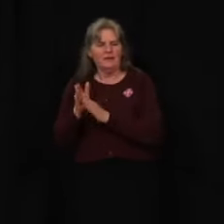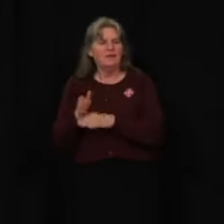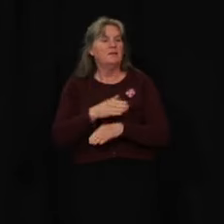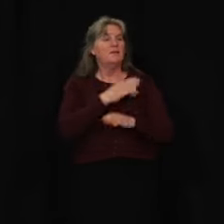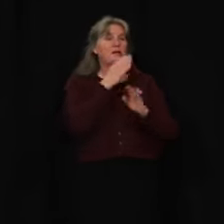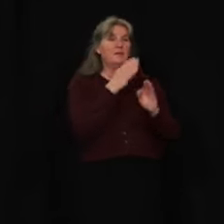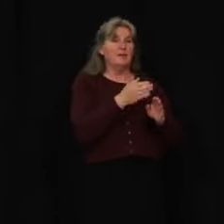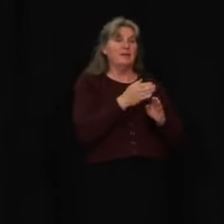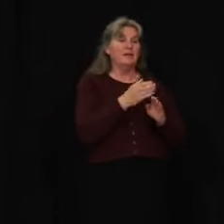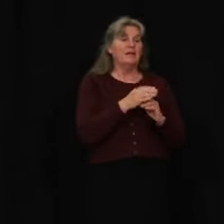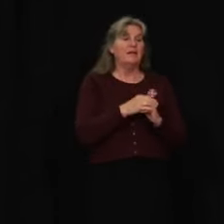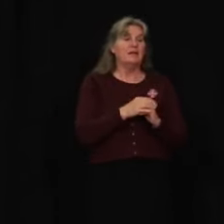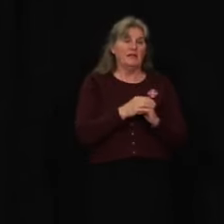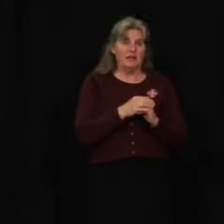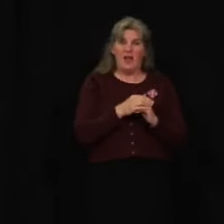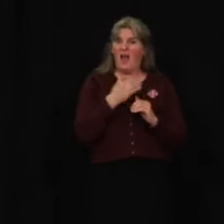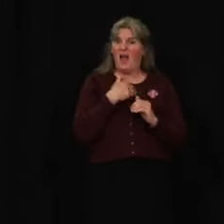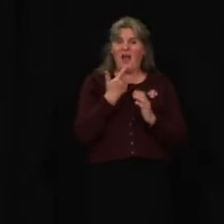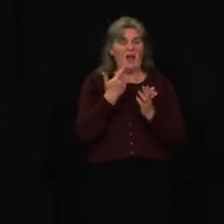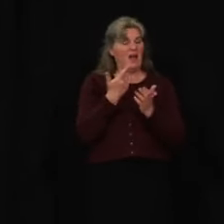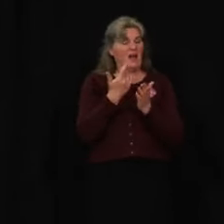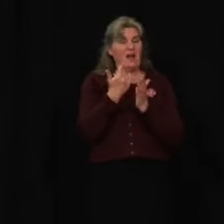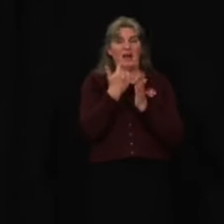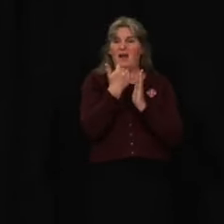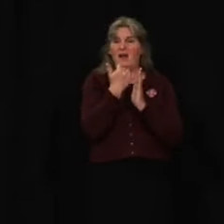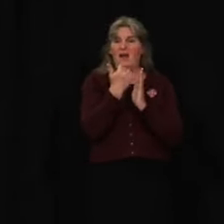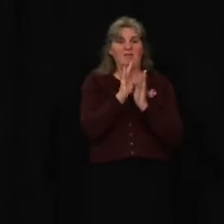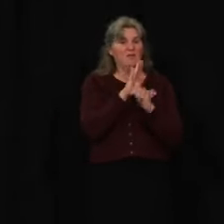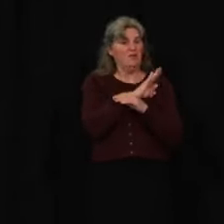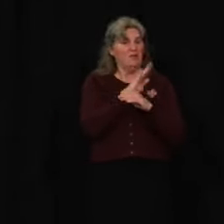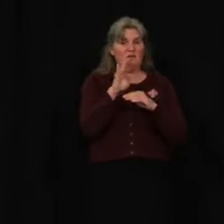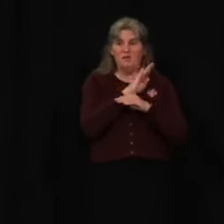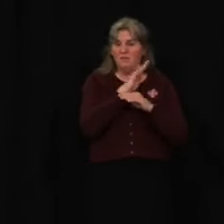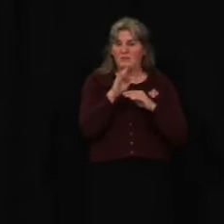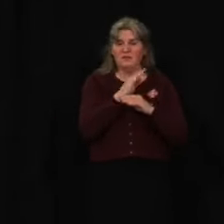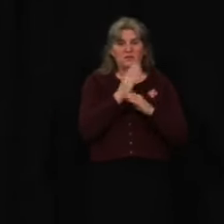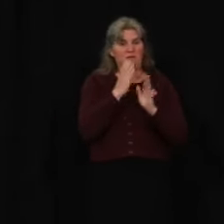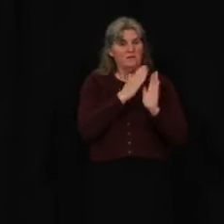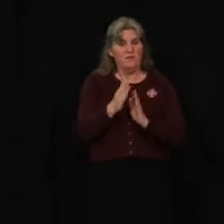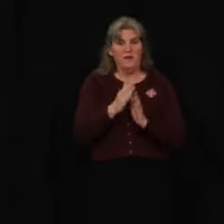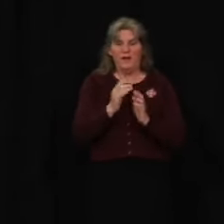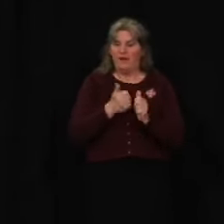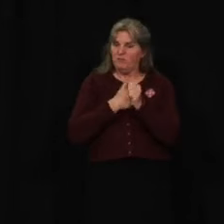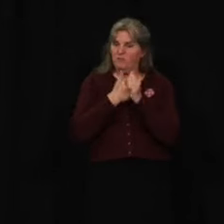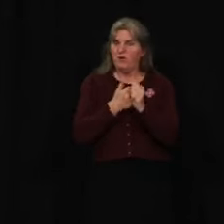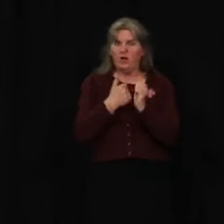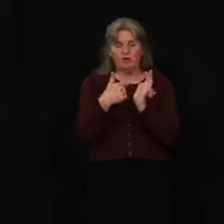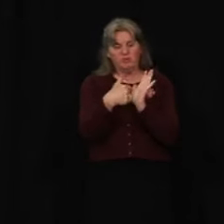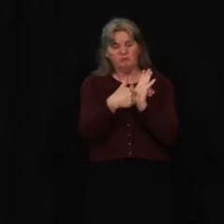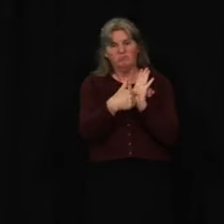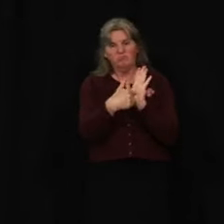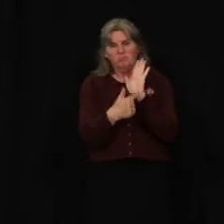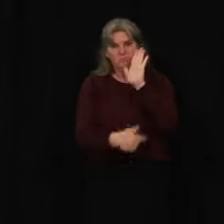the get-go but what I did notice at every turn, whether it is Dr Hanley's team or health and